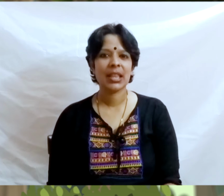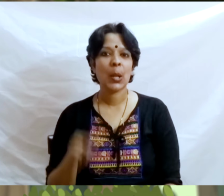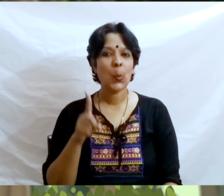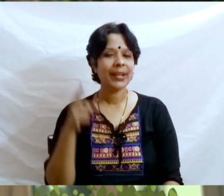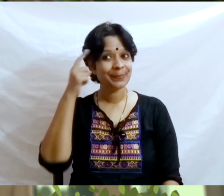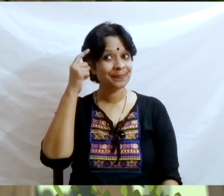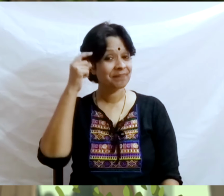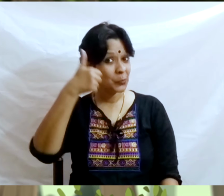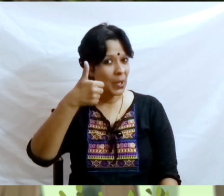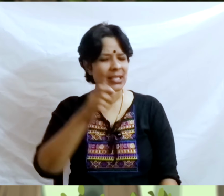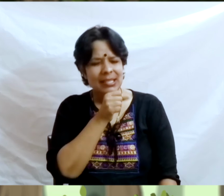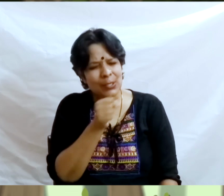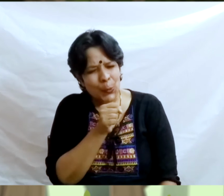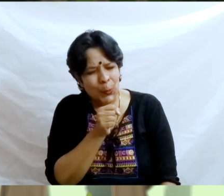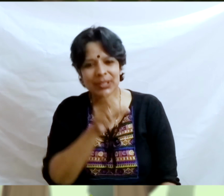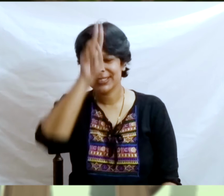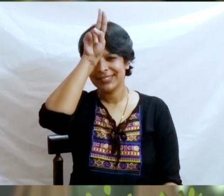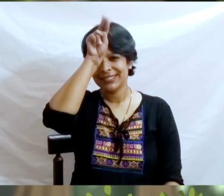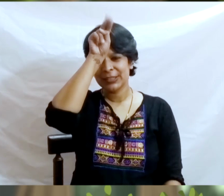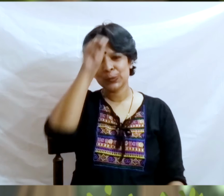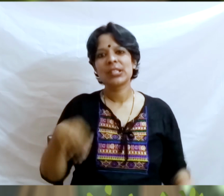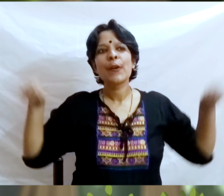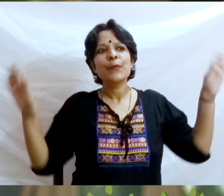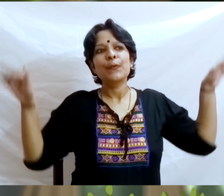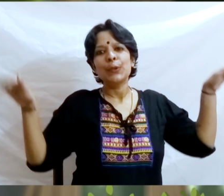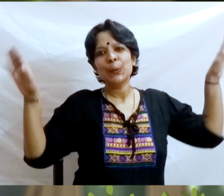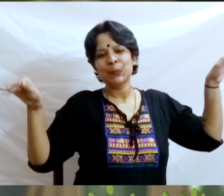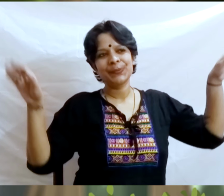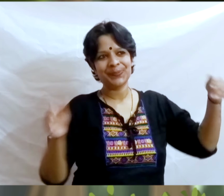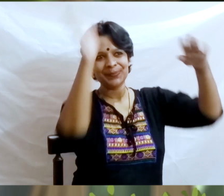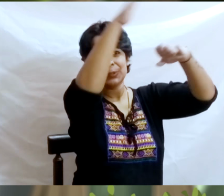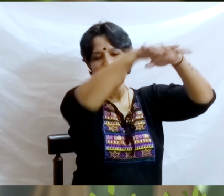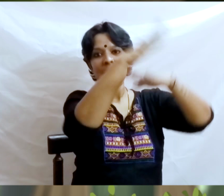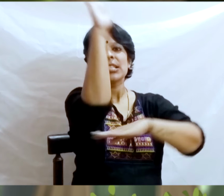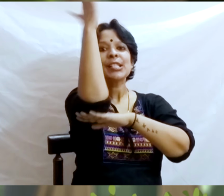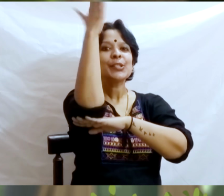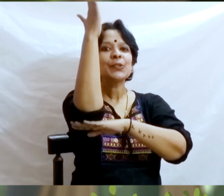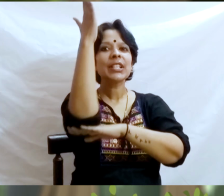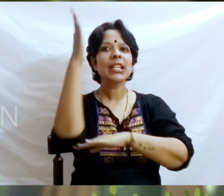A wise old rooster flew into a tree to roost! He flapped his wings three times